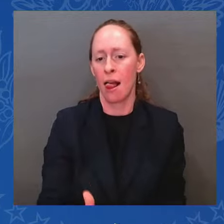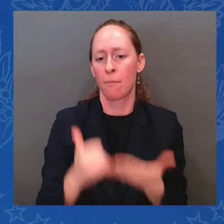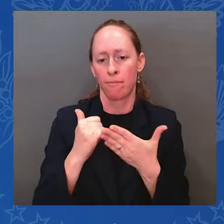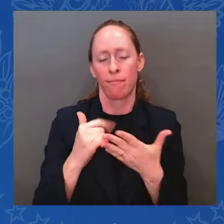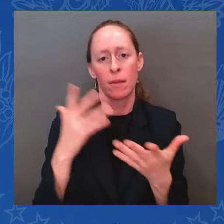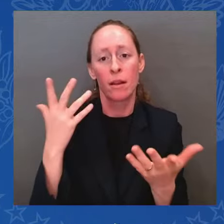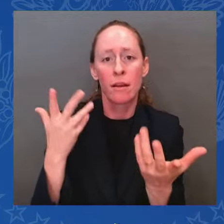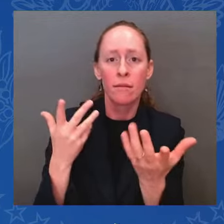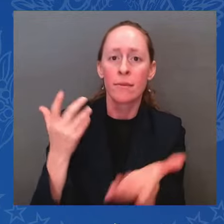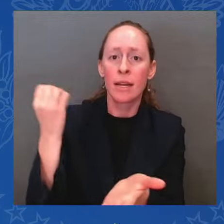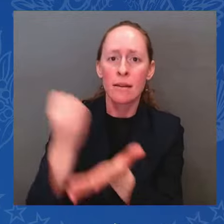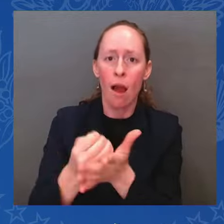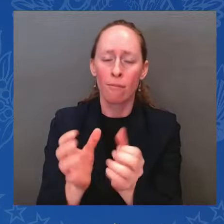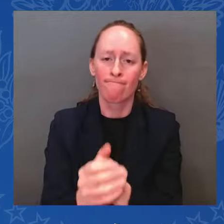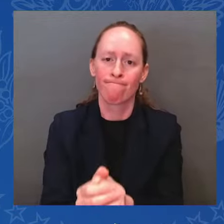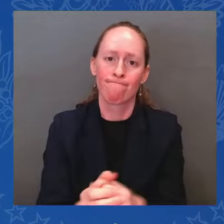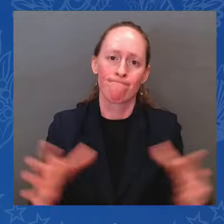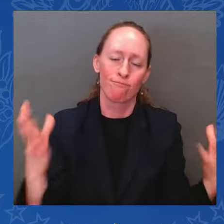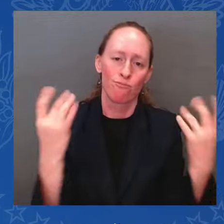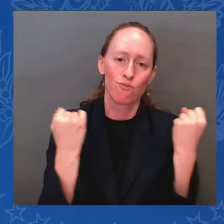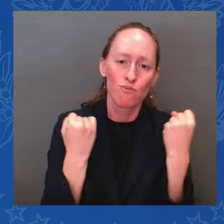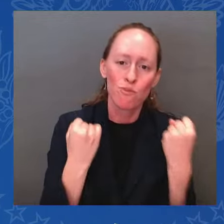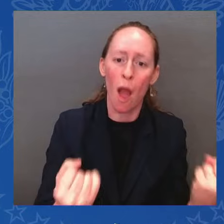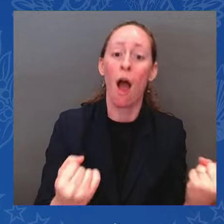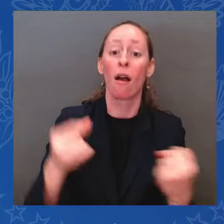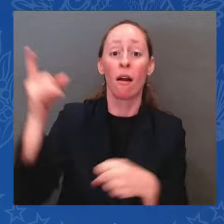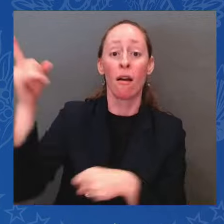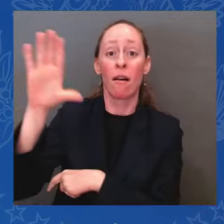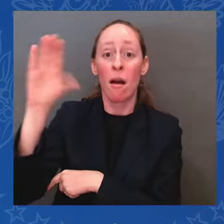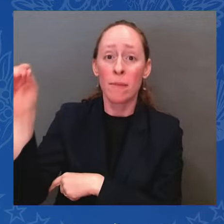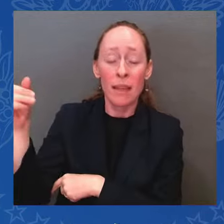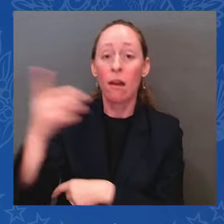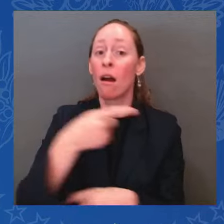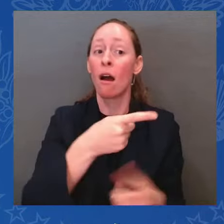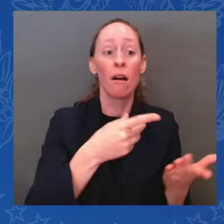increase home ownership, increase retirement savings, increase access to critical benefits